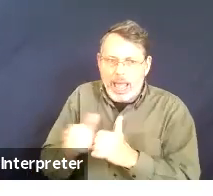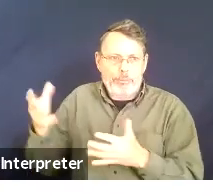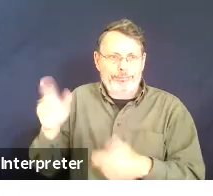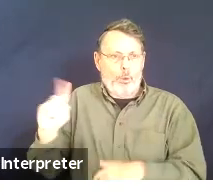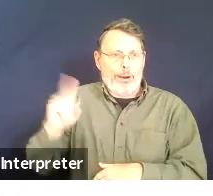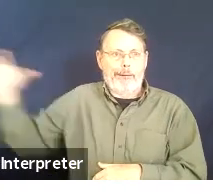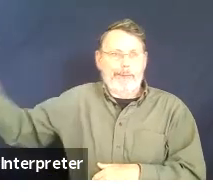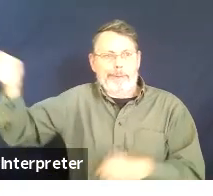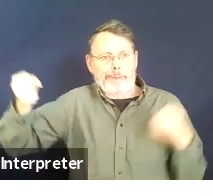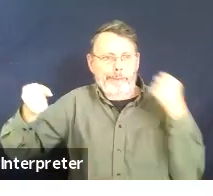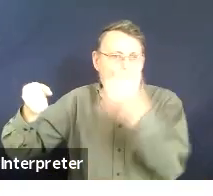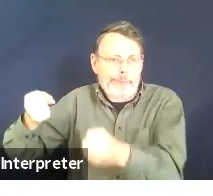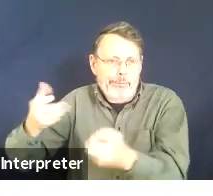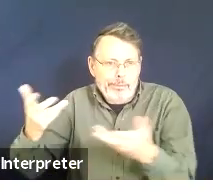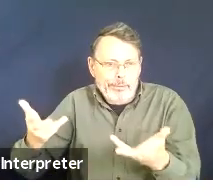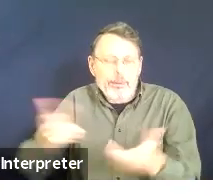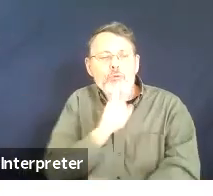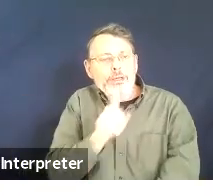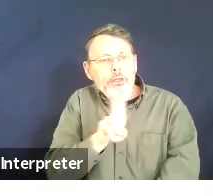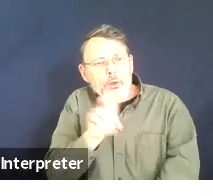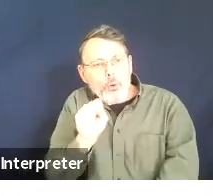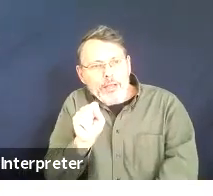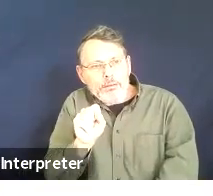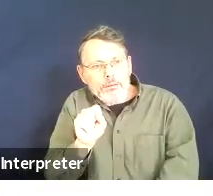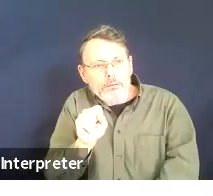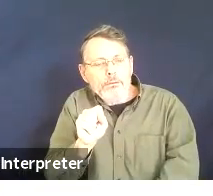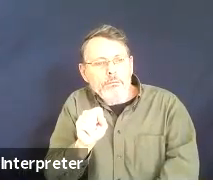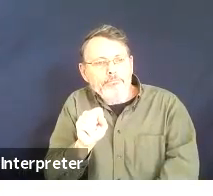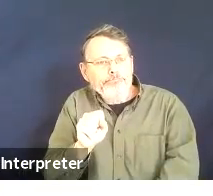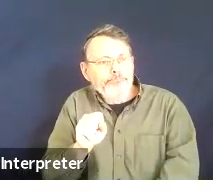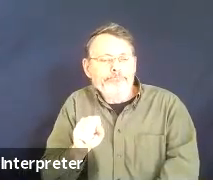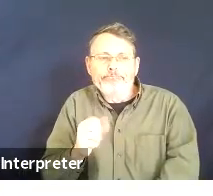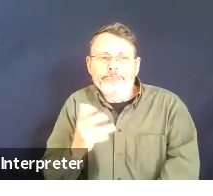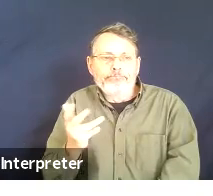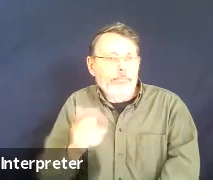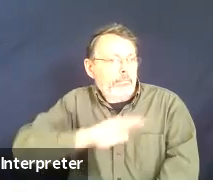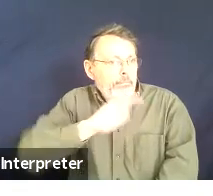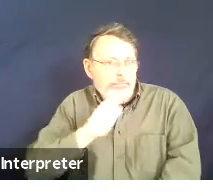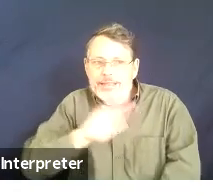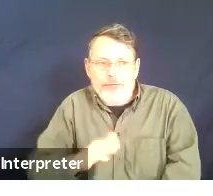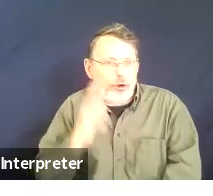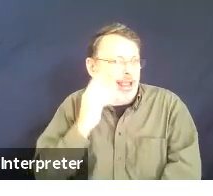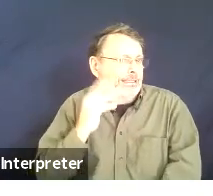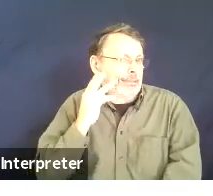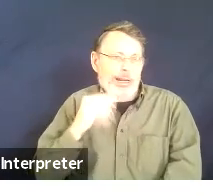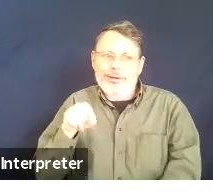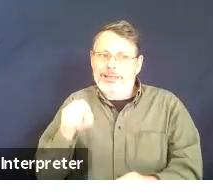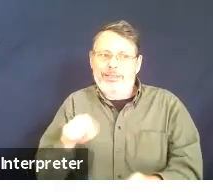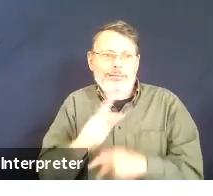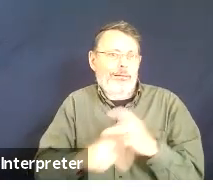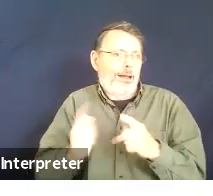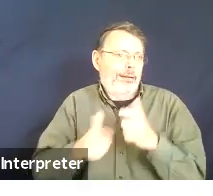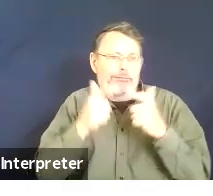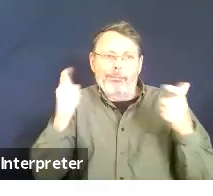And really the U.S. hasn't gone through a pandemic of this size and proportion since